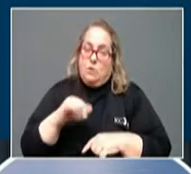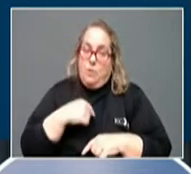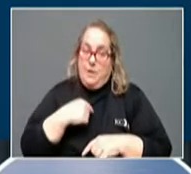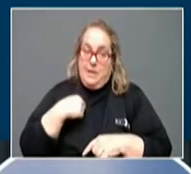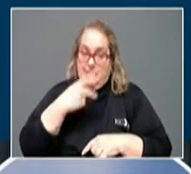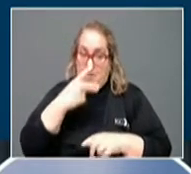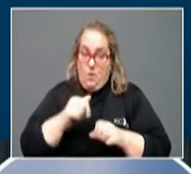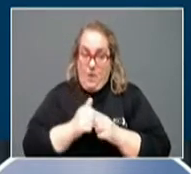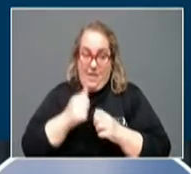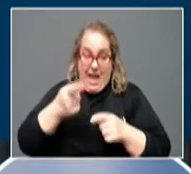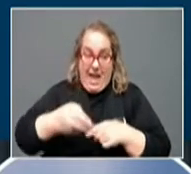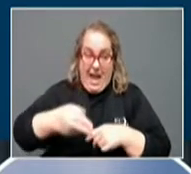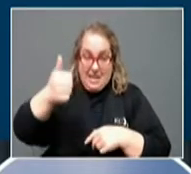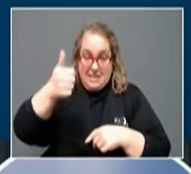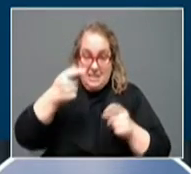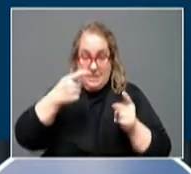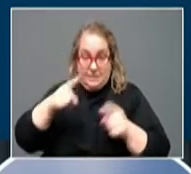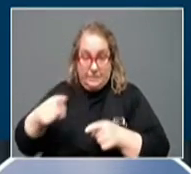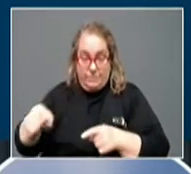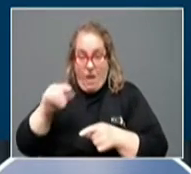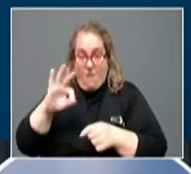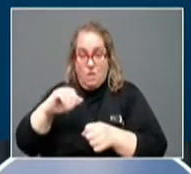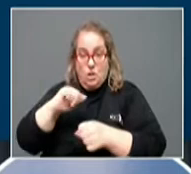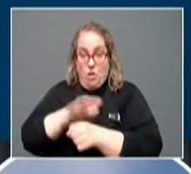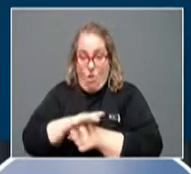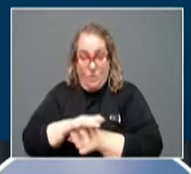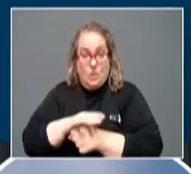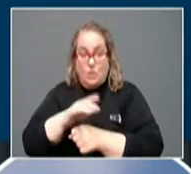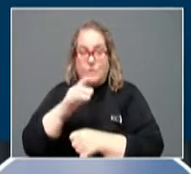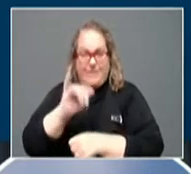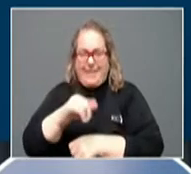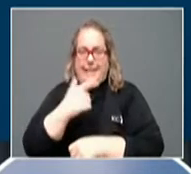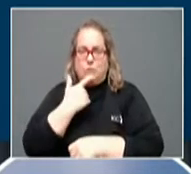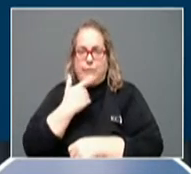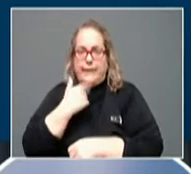of Covid are the ones that are in red, that are the least vaccinated. And